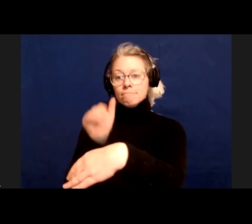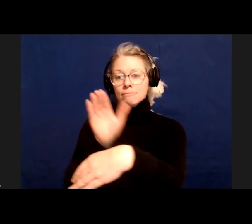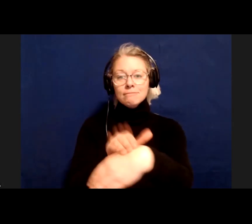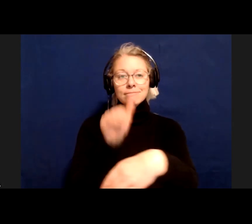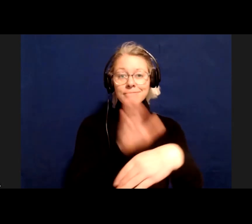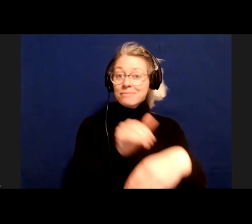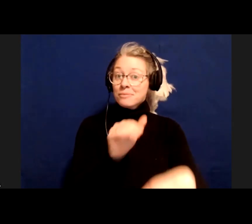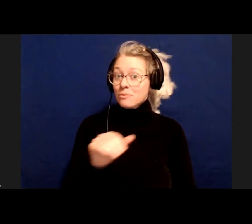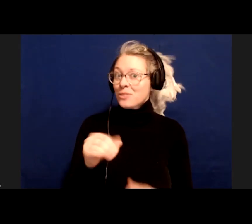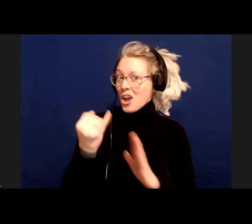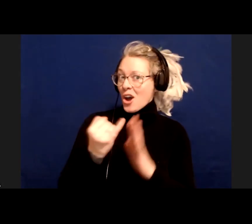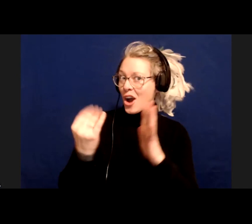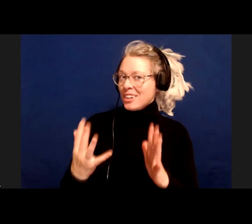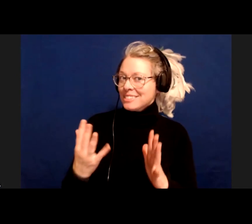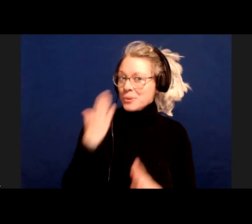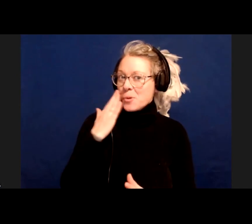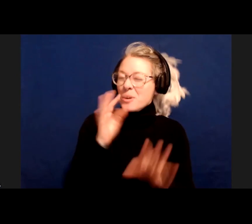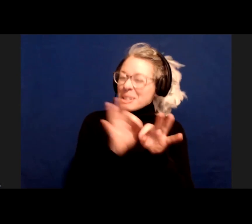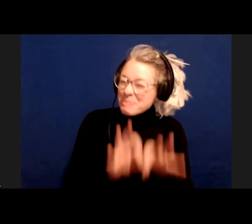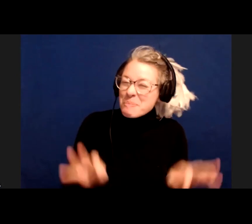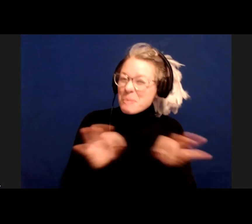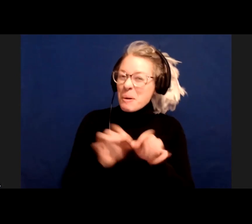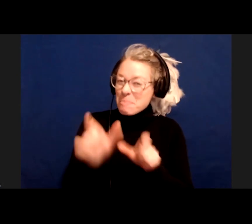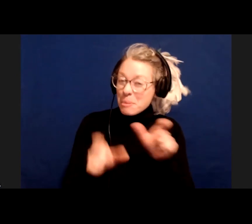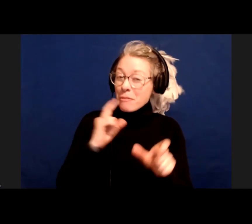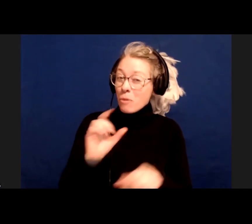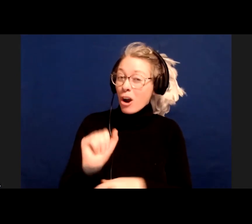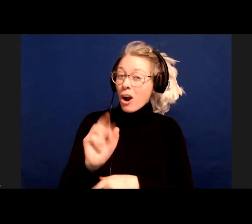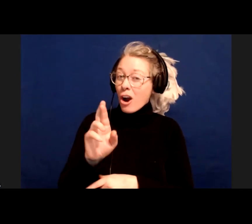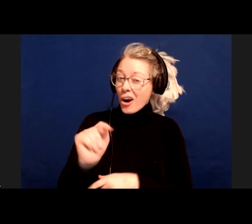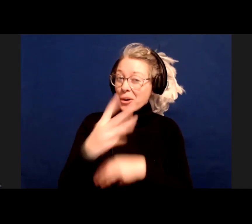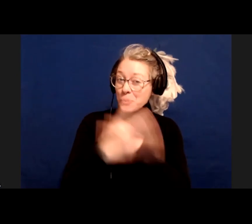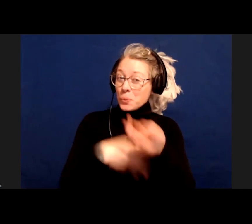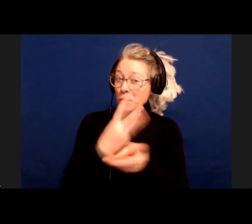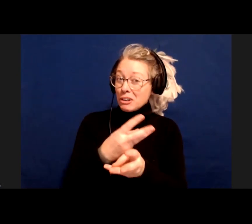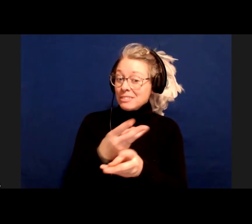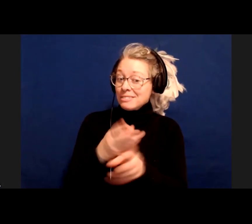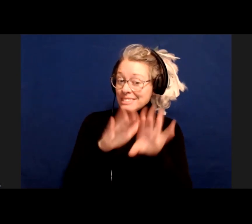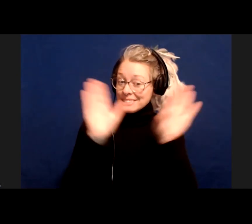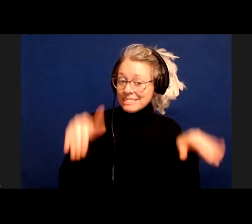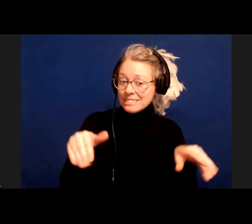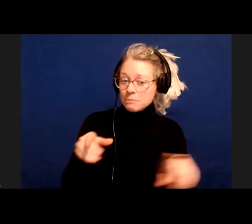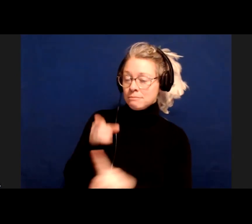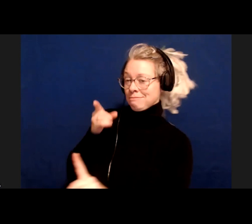species in the ecosystem, well, that ecosystem covers the whole territory, not just the downtown